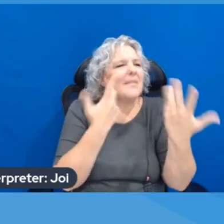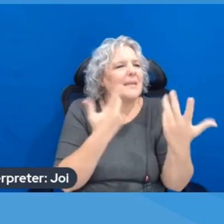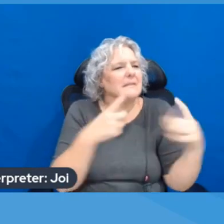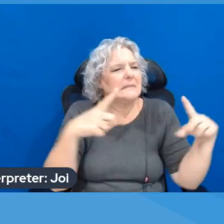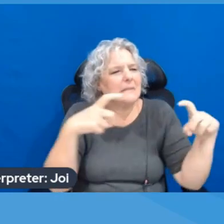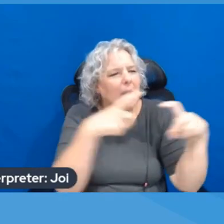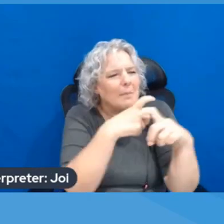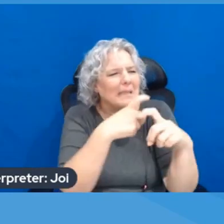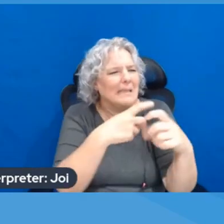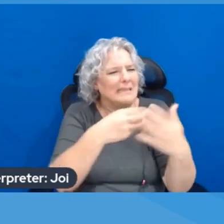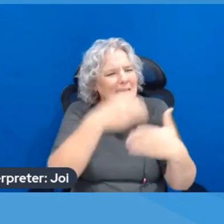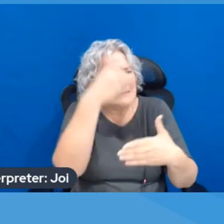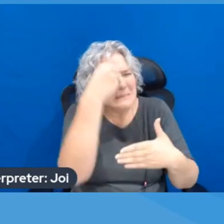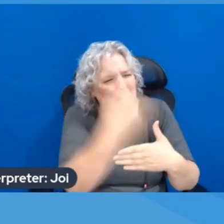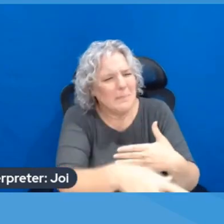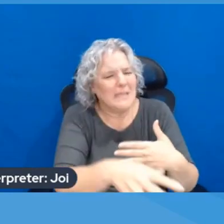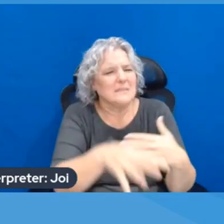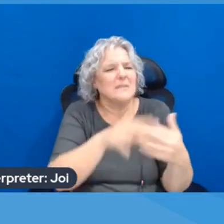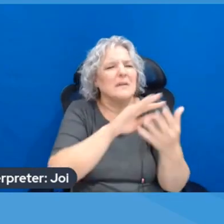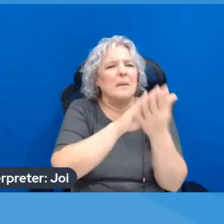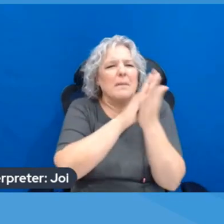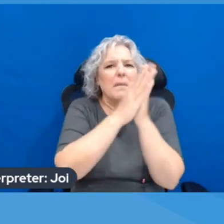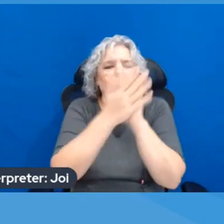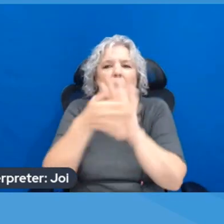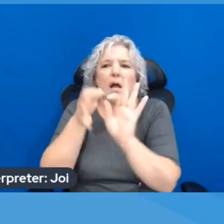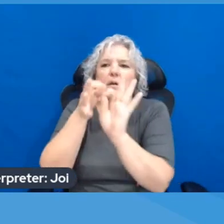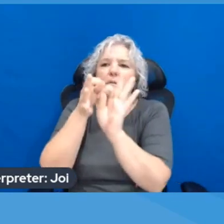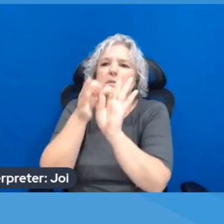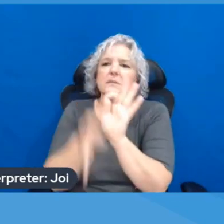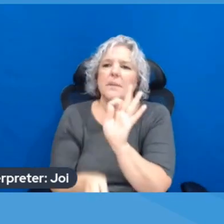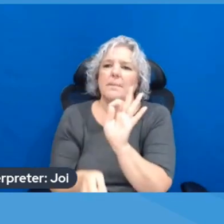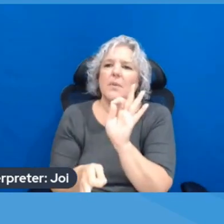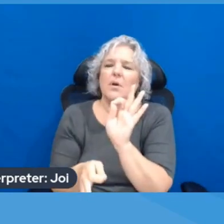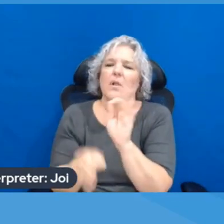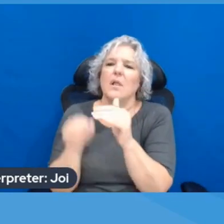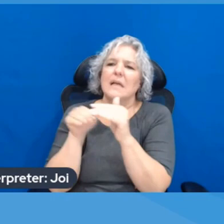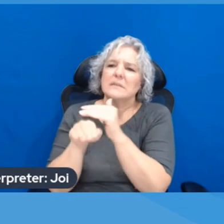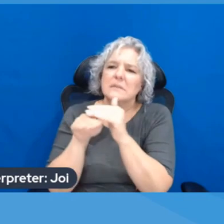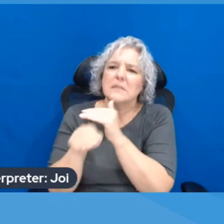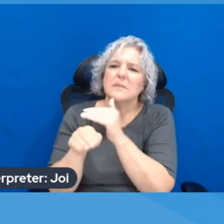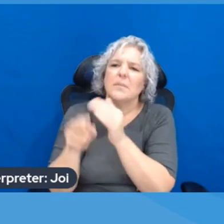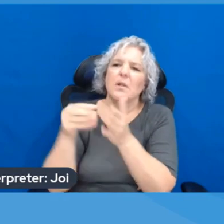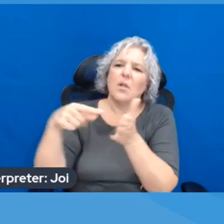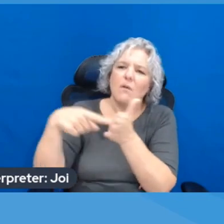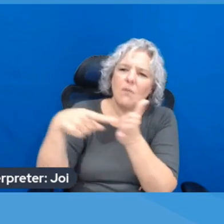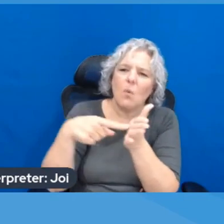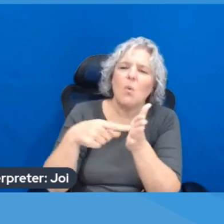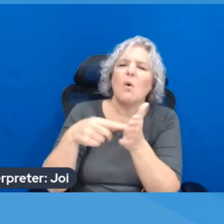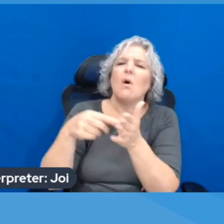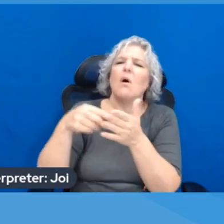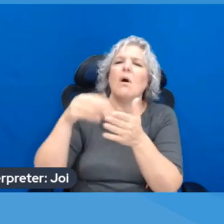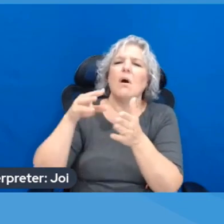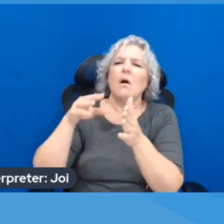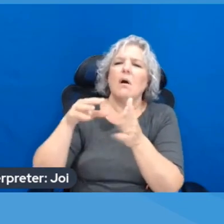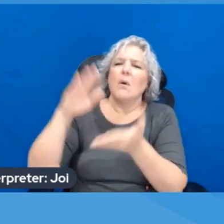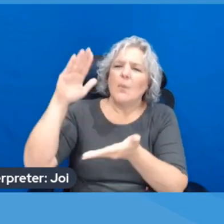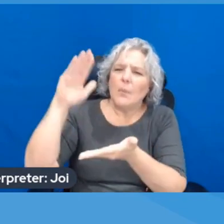in to one where simplicity, convenience, accessibility and affordability characterize the industry.